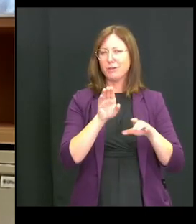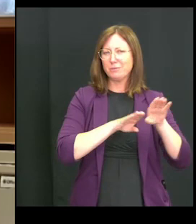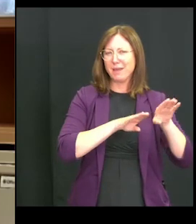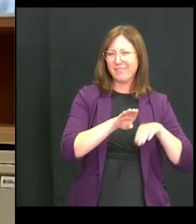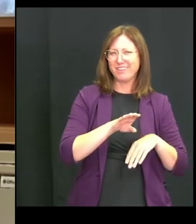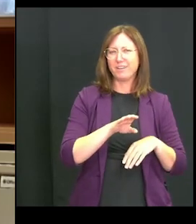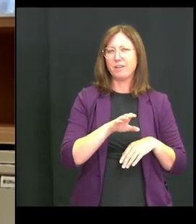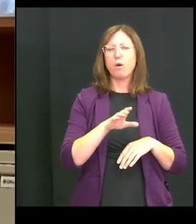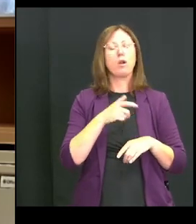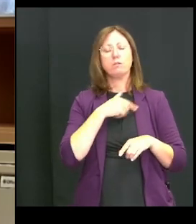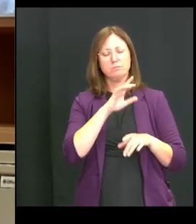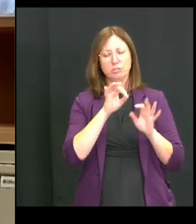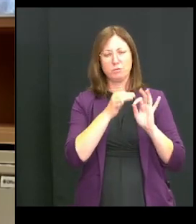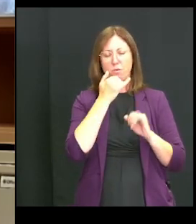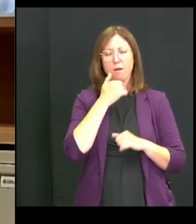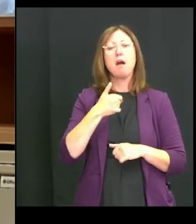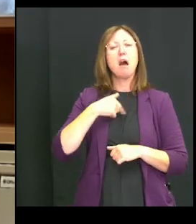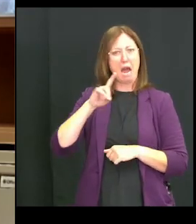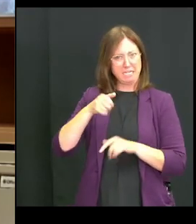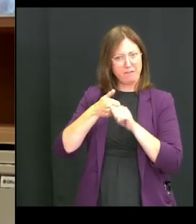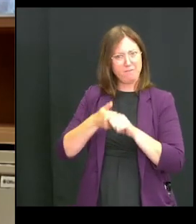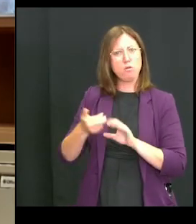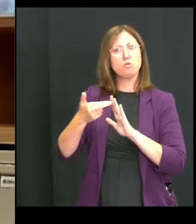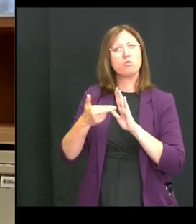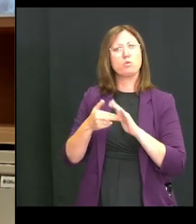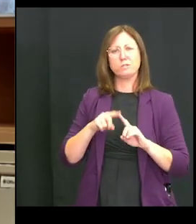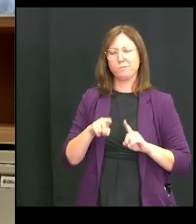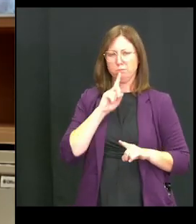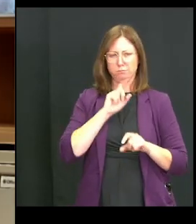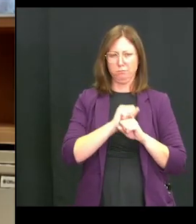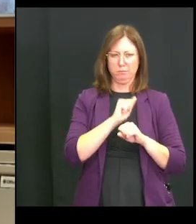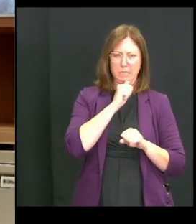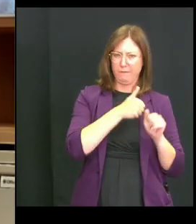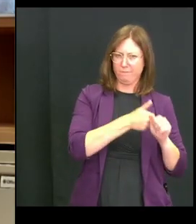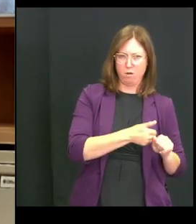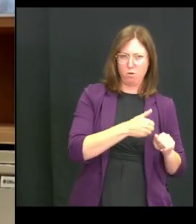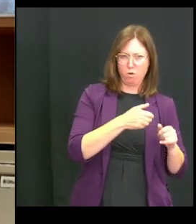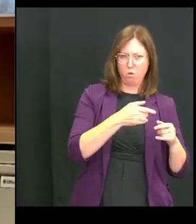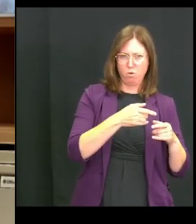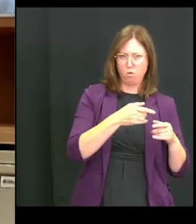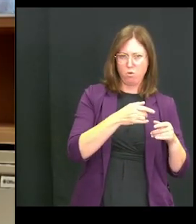Here, we're just asking people to place their ideology on a zero to ten scale,